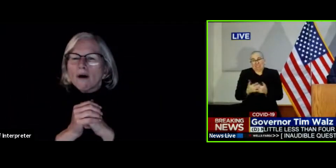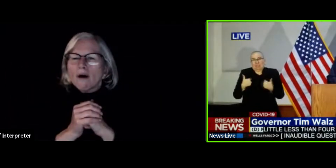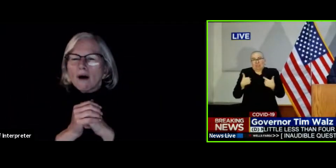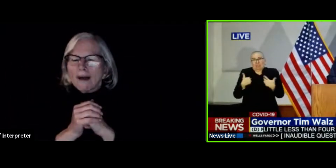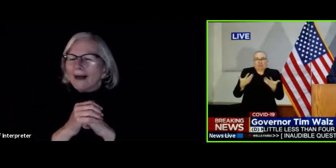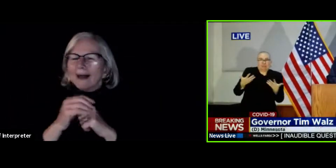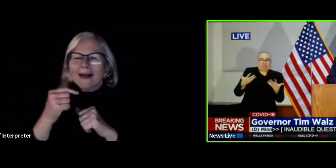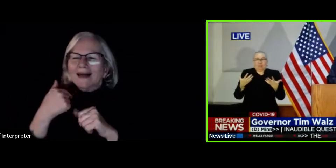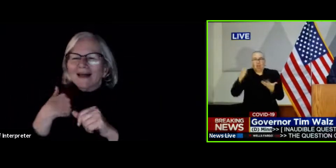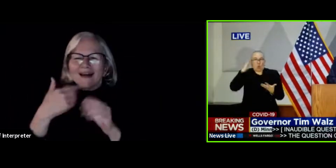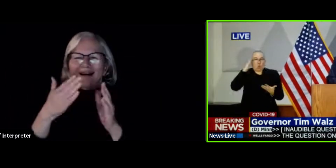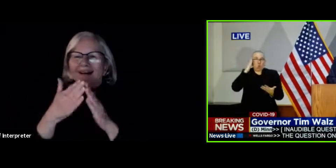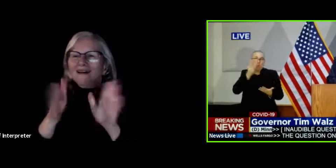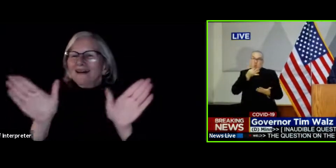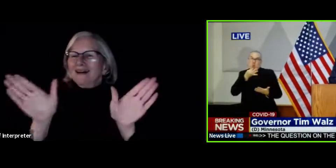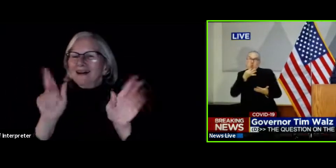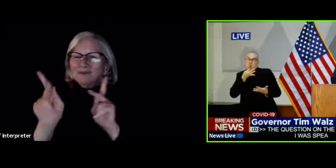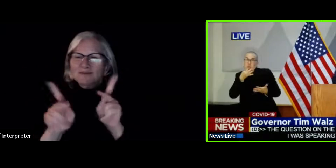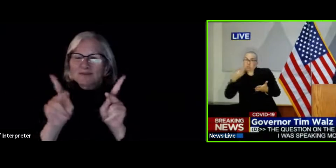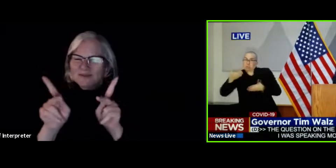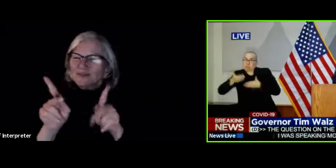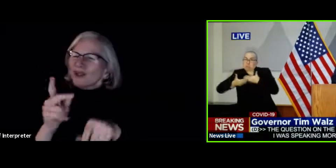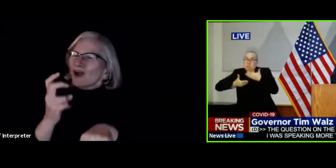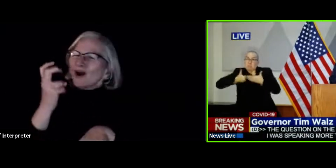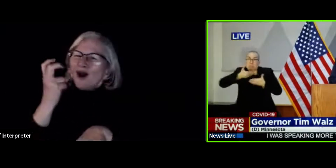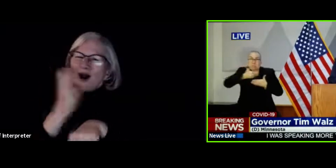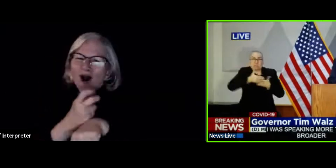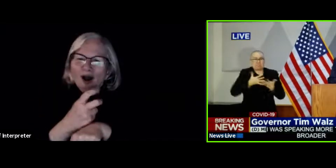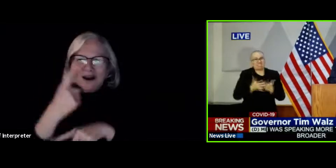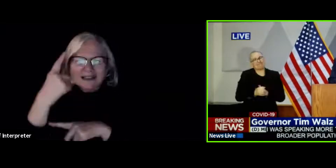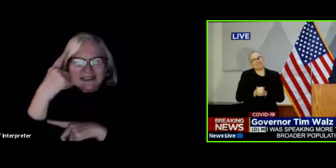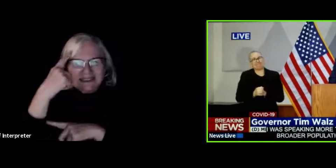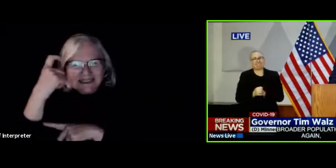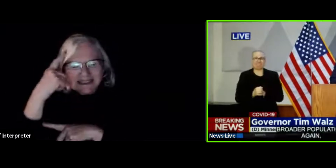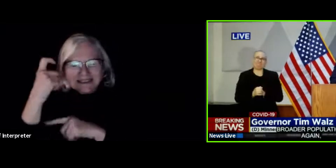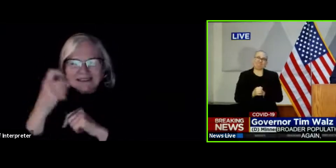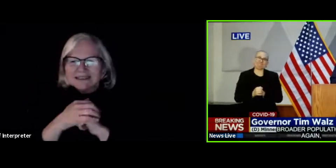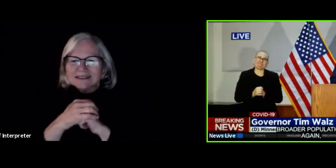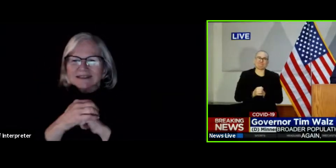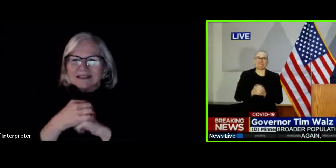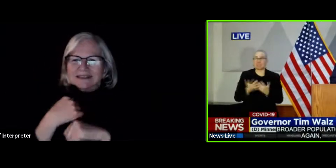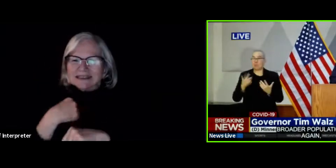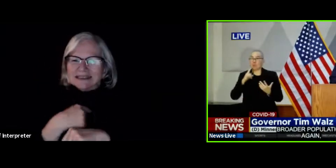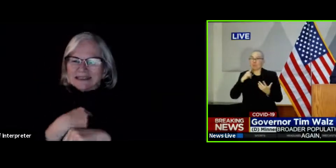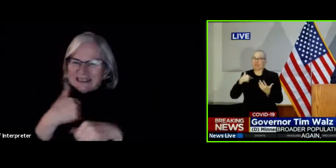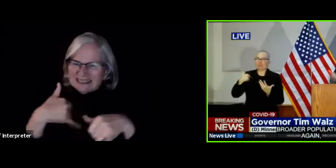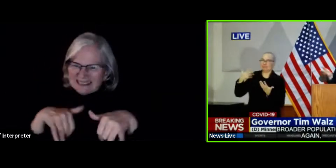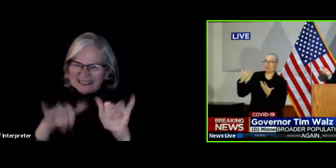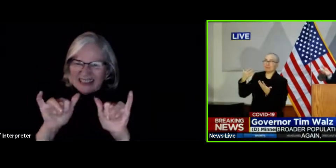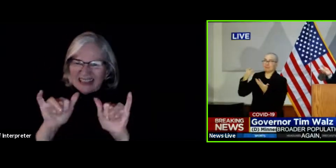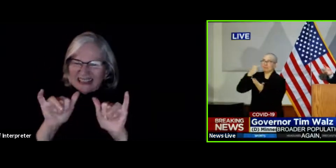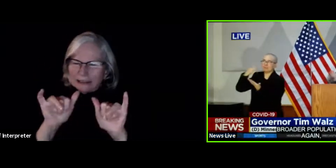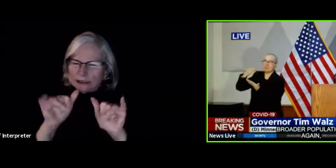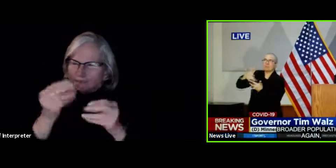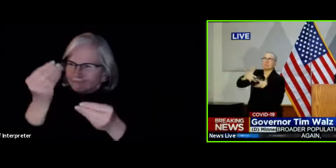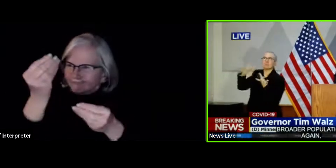TO SPECULATE BUT I THINK AT THIS POINT IN THE PANDEMIC, WE'RE TRYING TO LEAN FORWARDS AND GET INFORMATION AS IT'S PASSED FROM ME. THE CONVERSATION I JUST HEARD WITH THE VICE